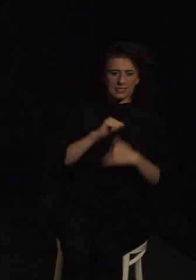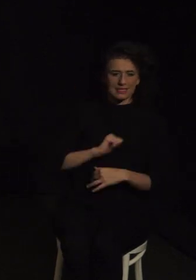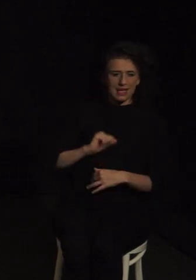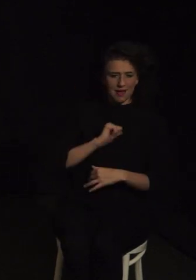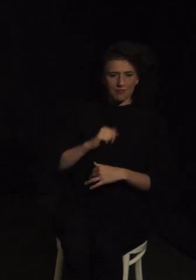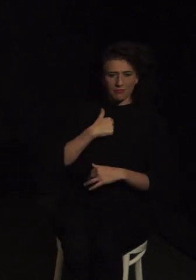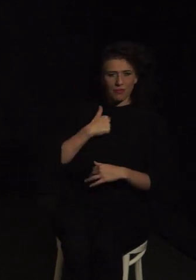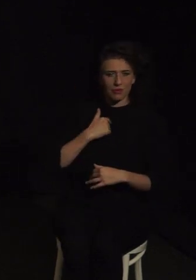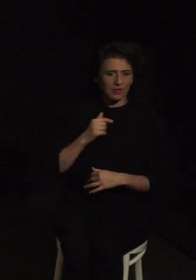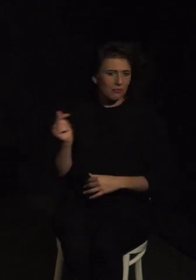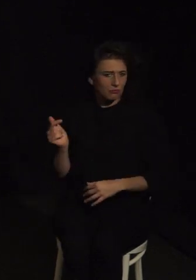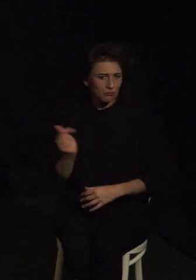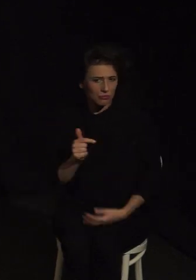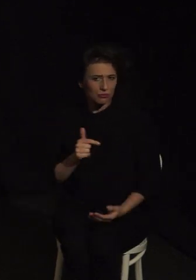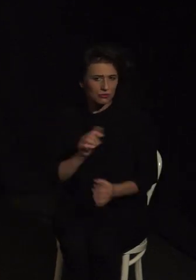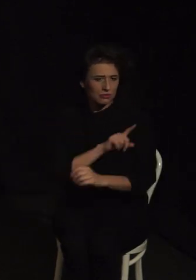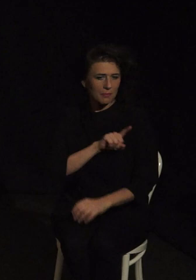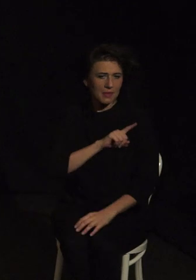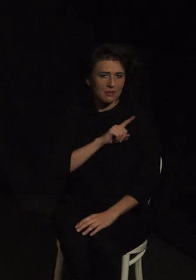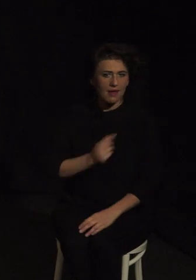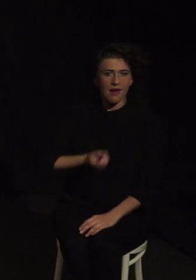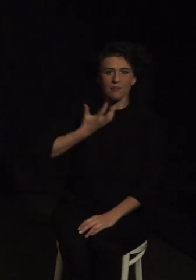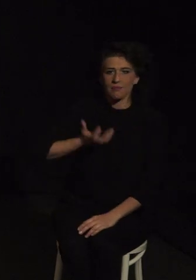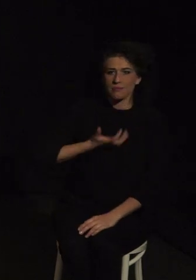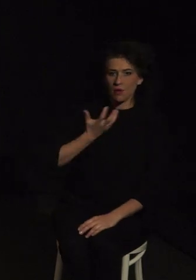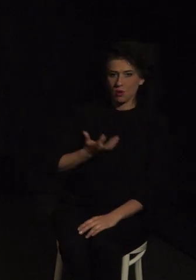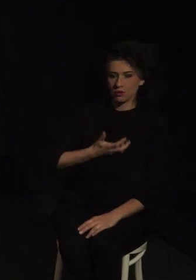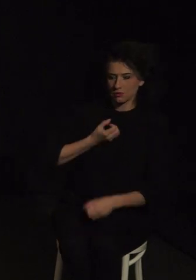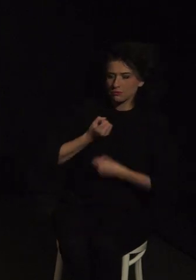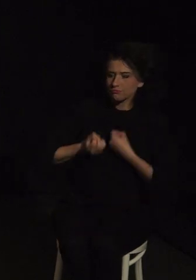I just have to let my emotions and myself in.